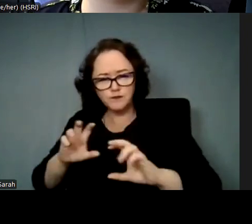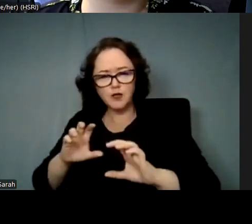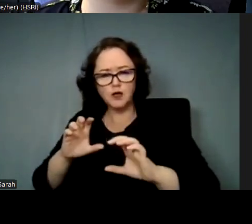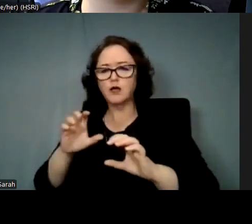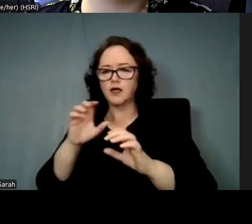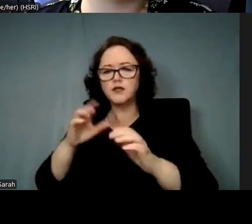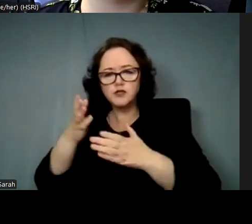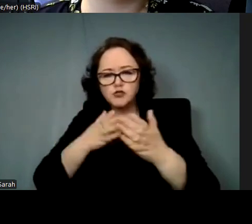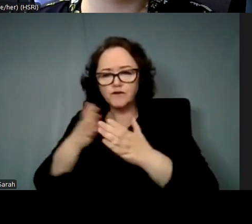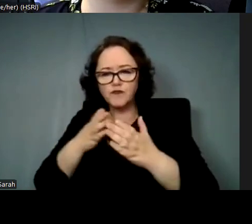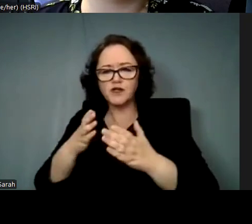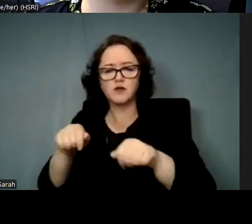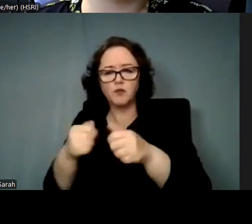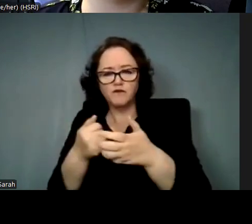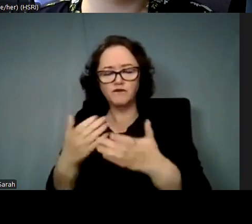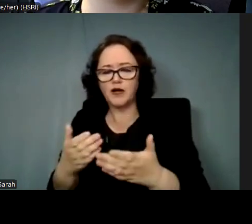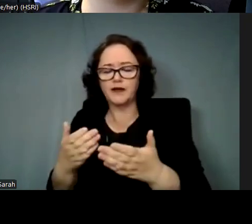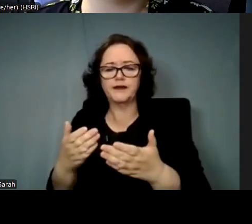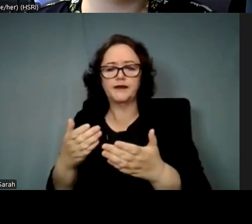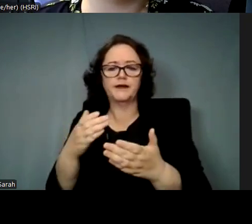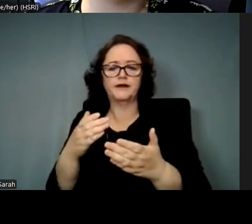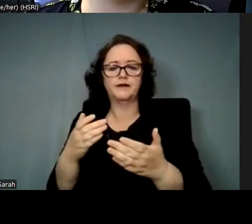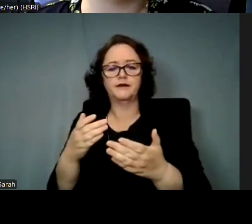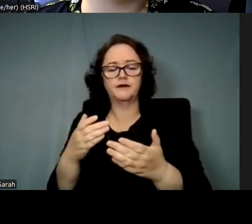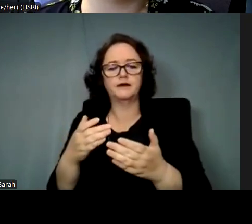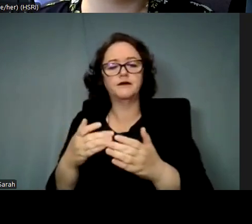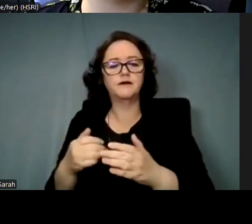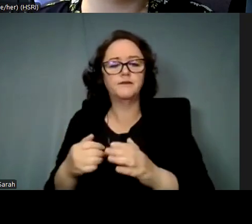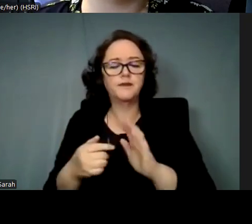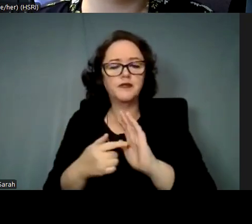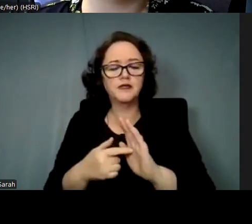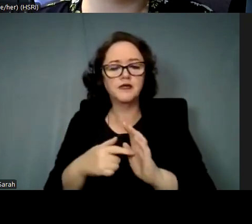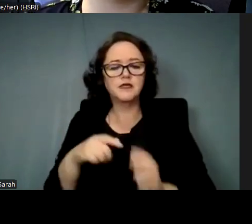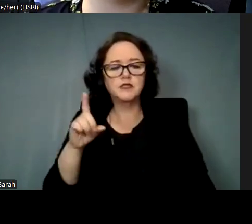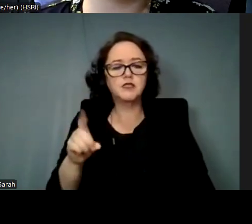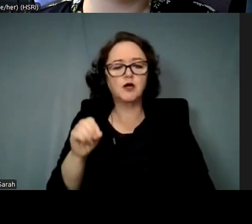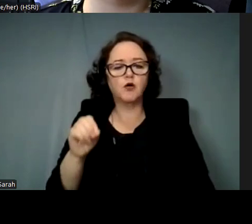two days ago. DODD, which is Department of Developmental